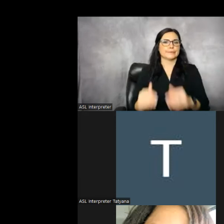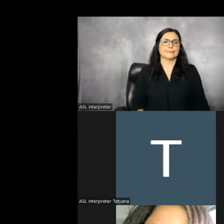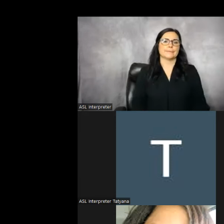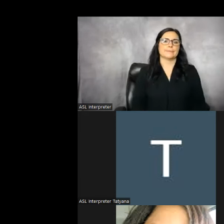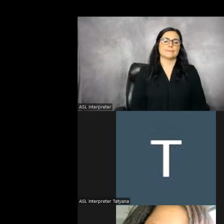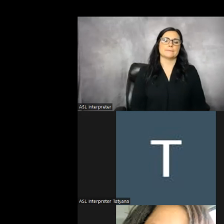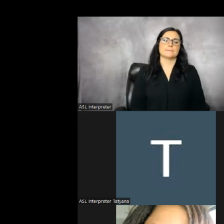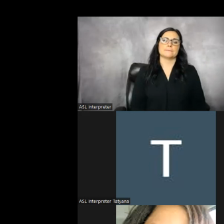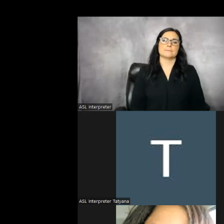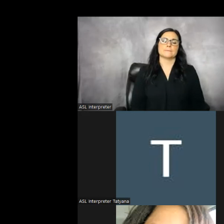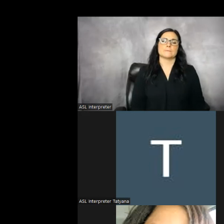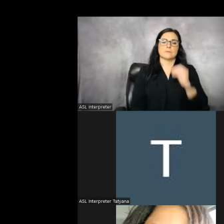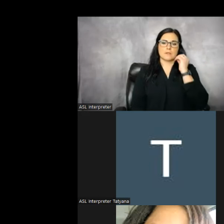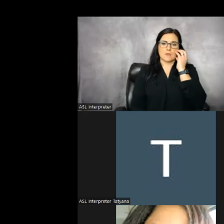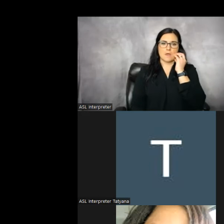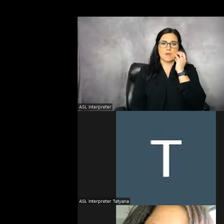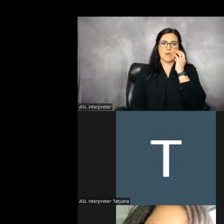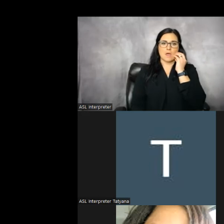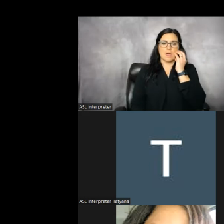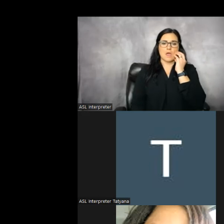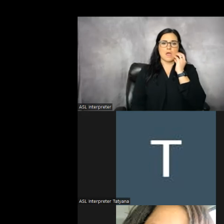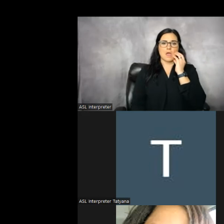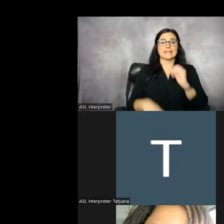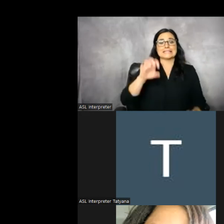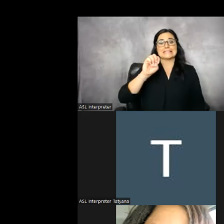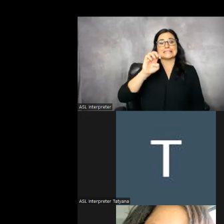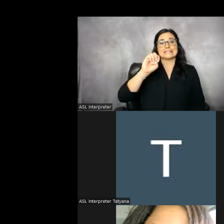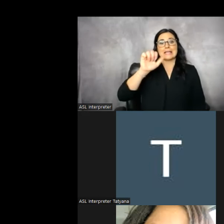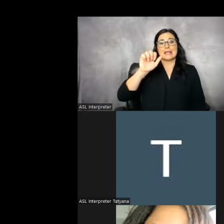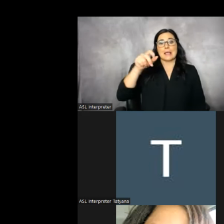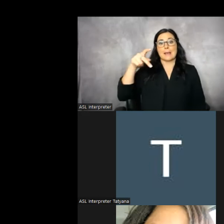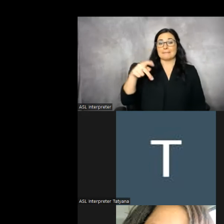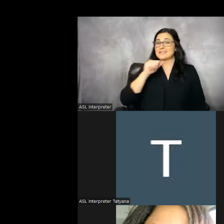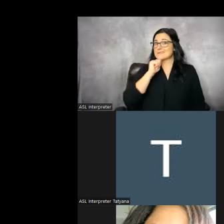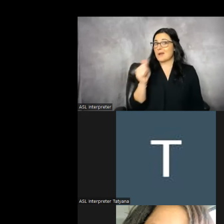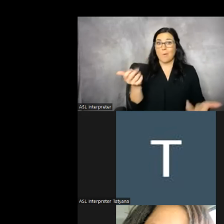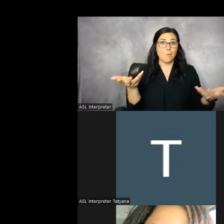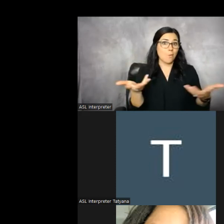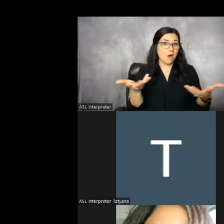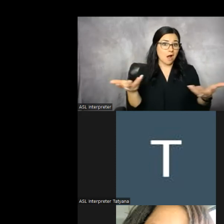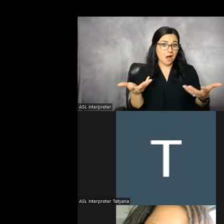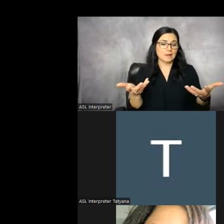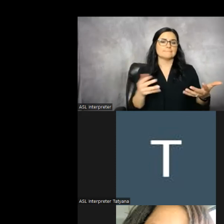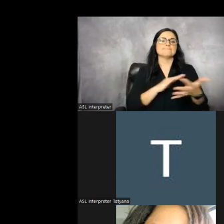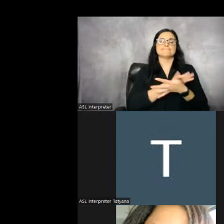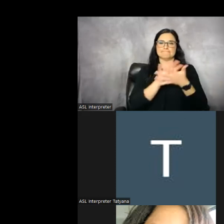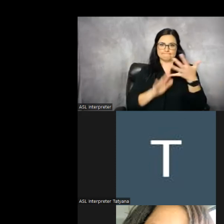So, we'll talk about what an EEAAP is. It's also really important to say what an EEAAP isn't, right?